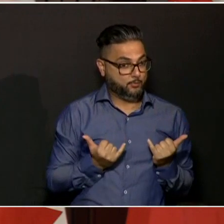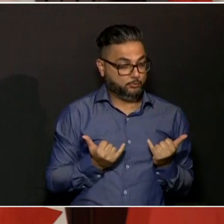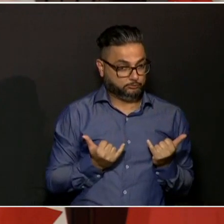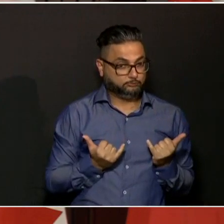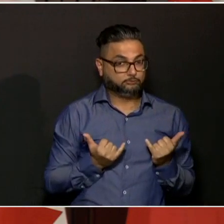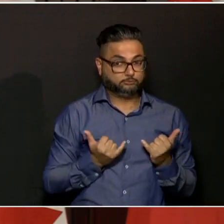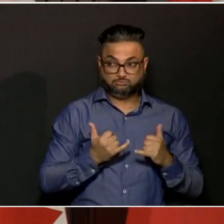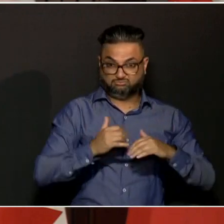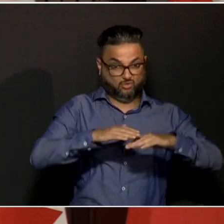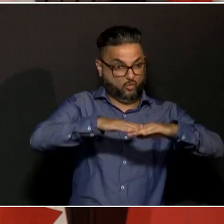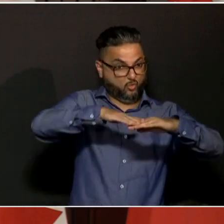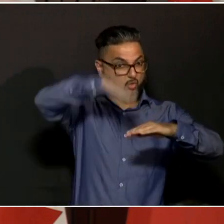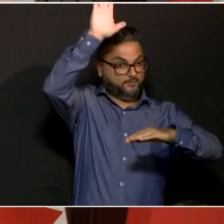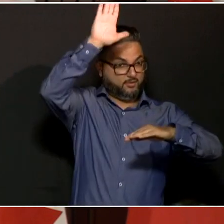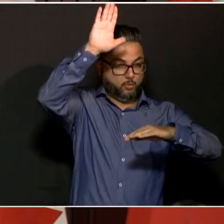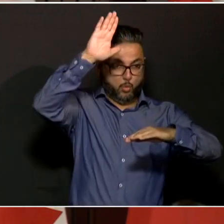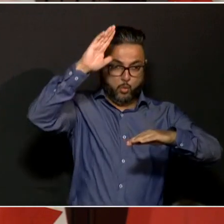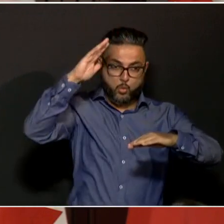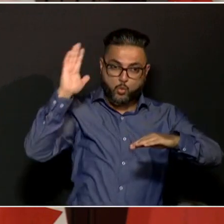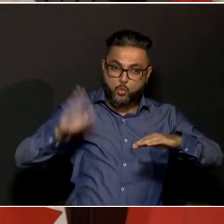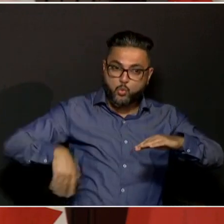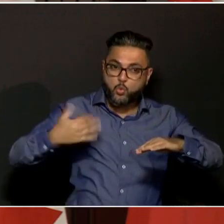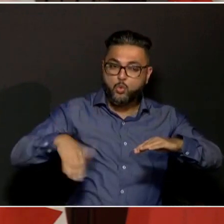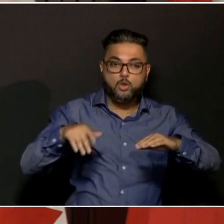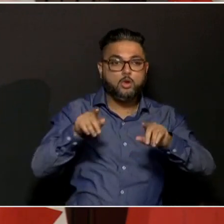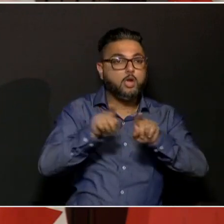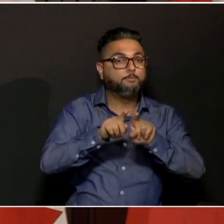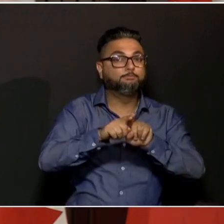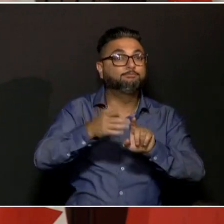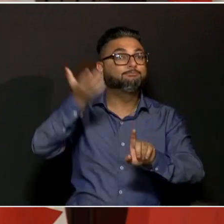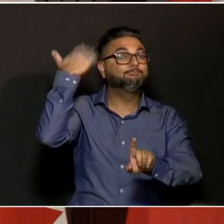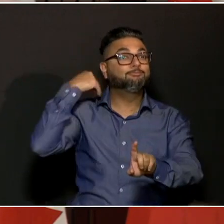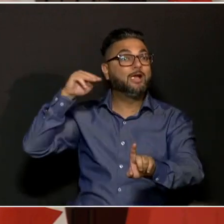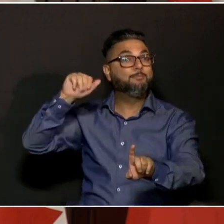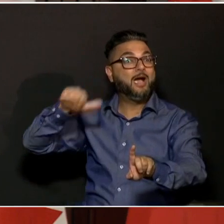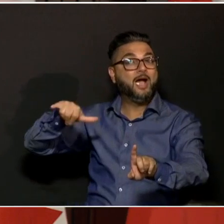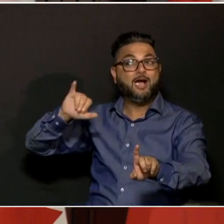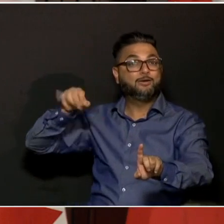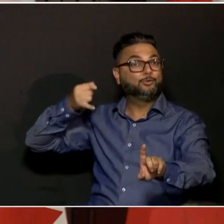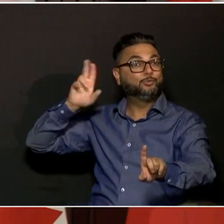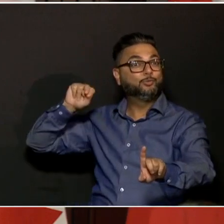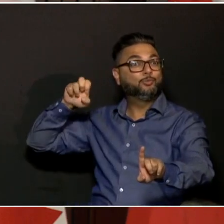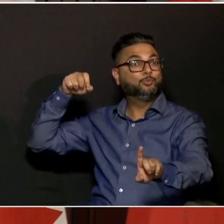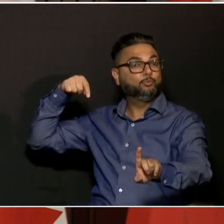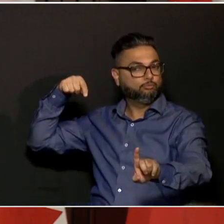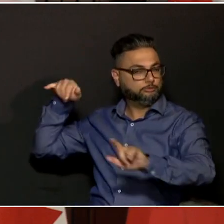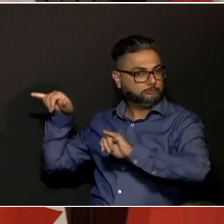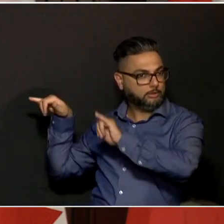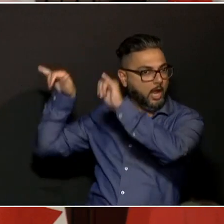a worrisome increase in cases and some above some levels that we have seen since late May or early June